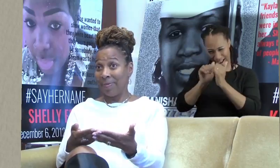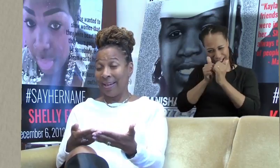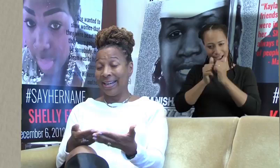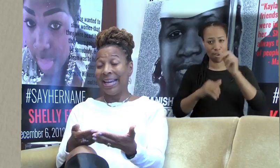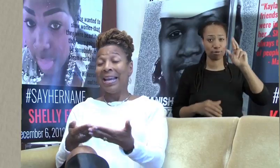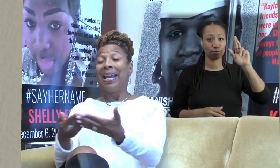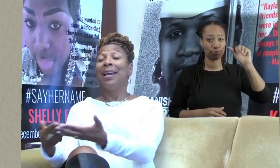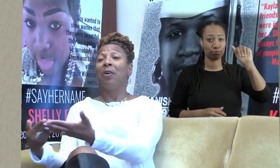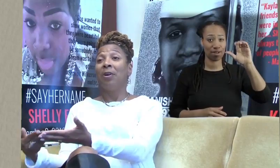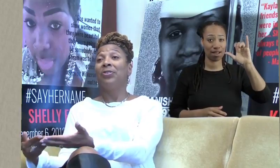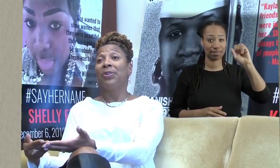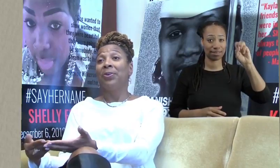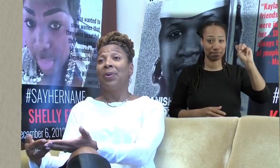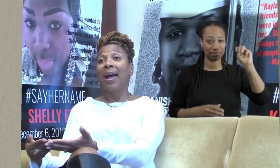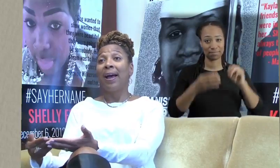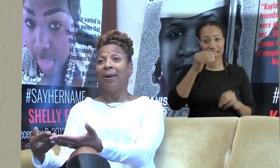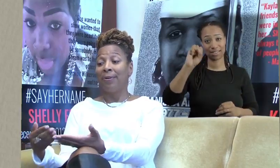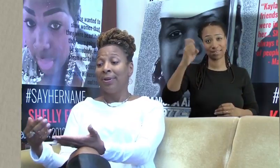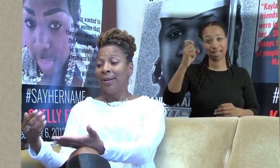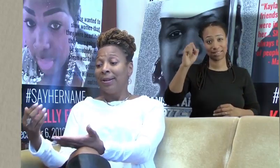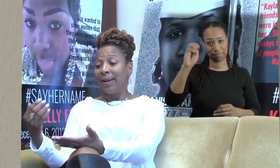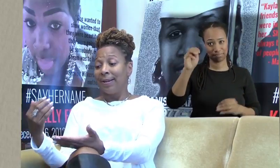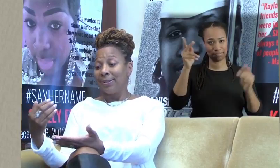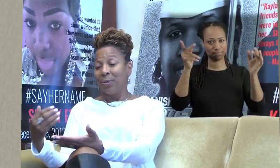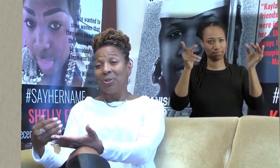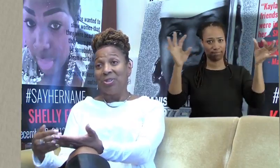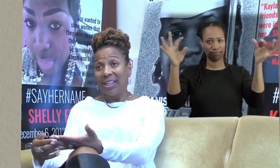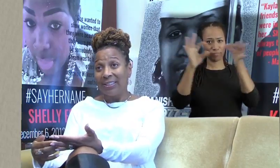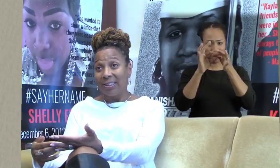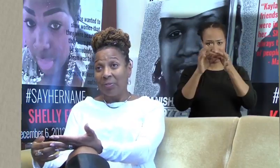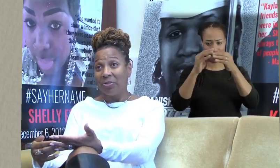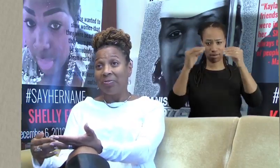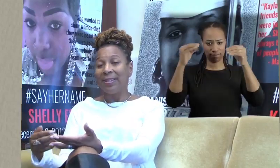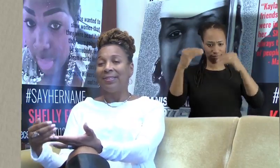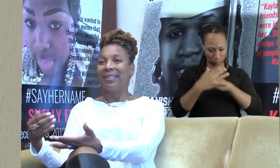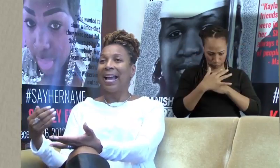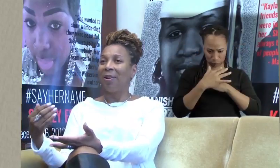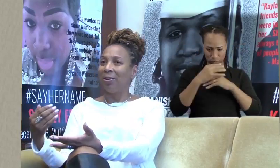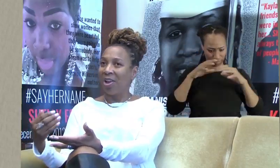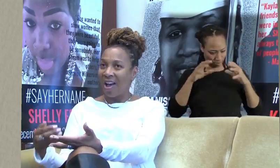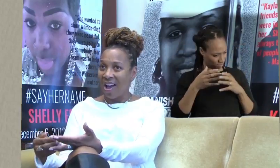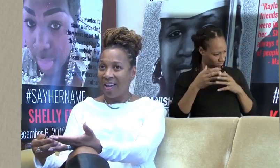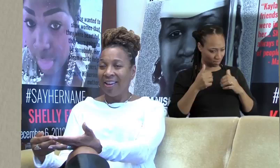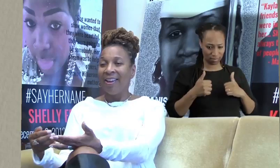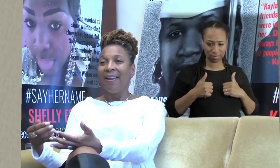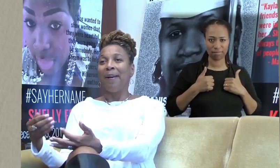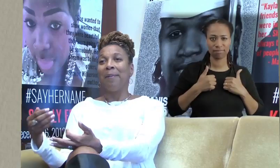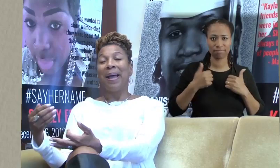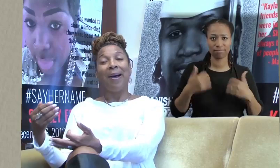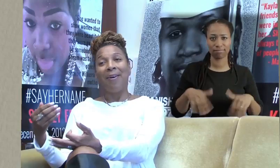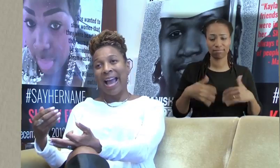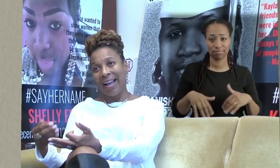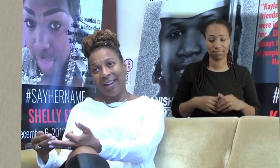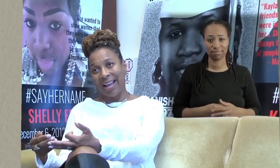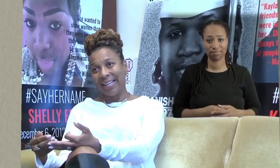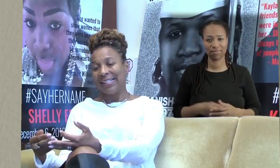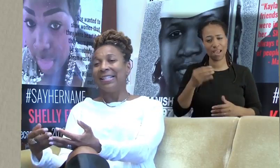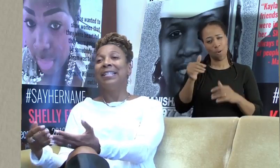in how racism and sexism came together to shape the life circumstances of Black women.